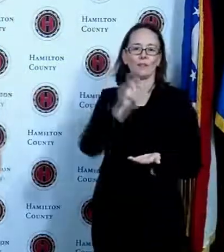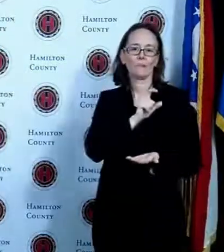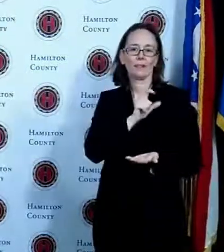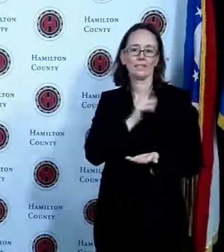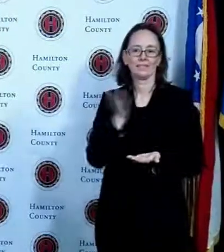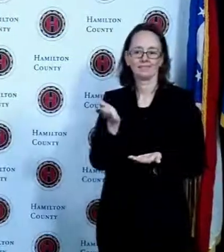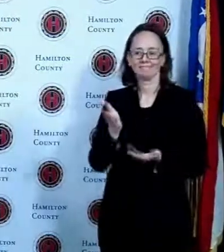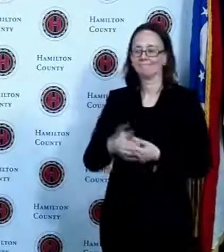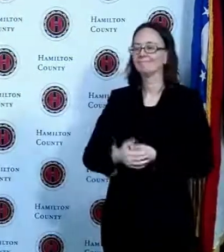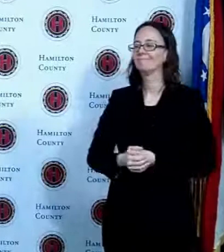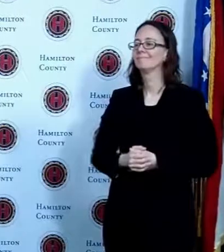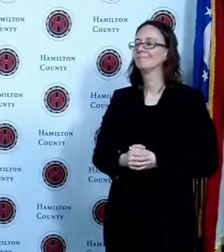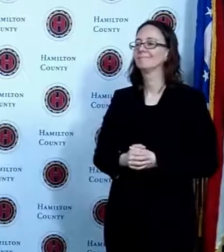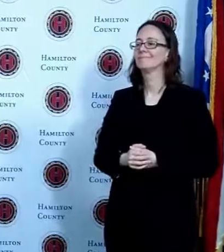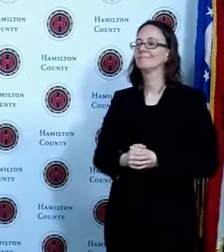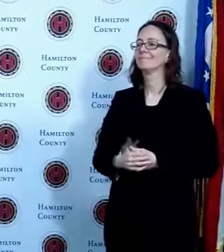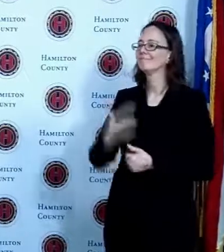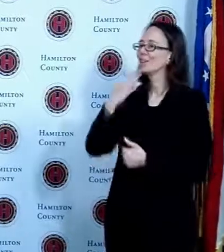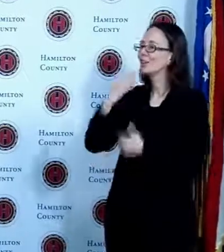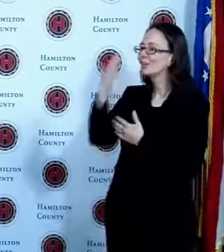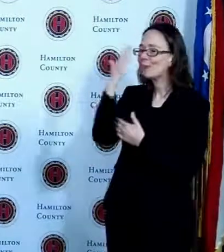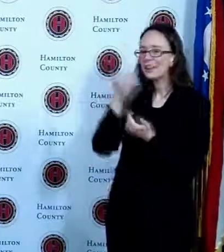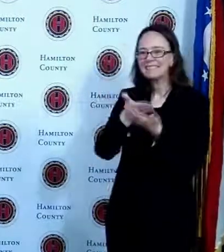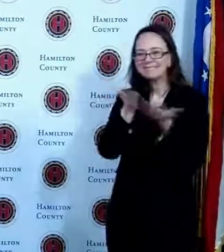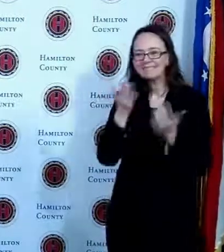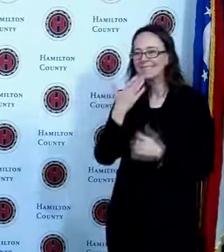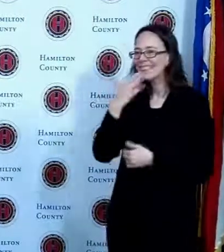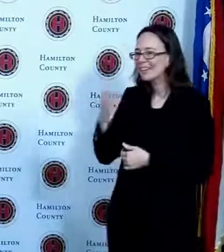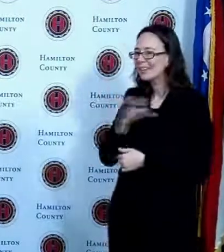good morning everybody Thank You Commissioner Driehaus for having me and